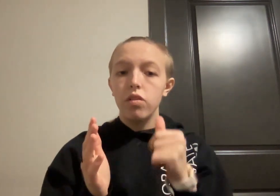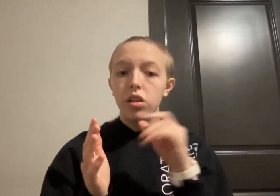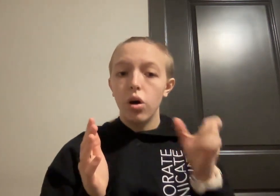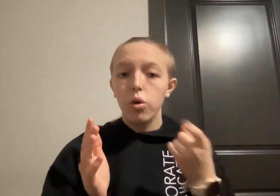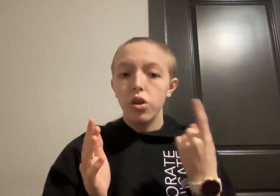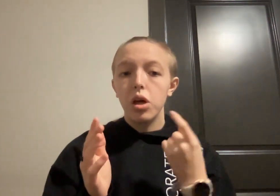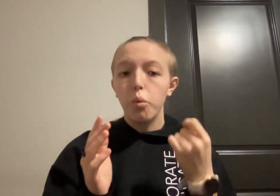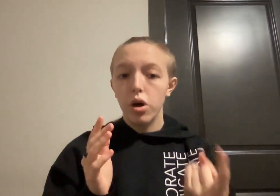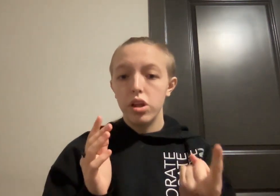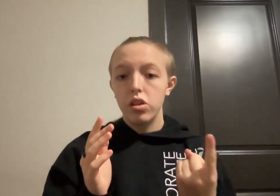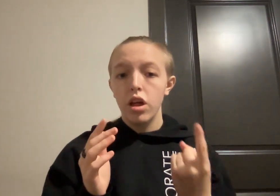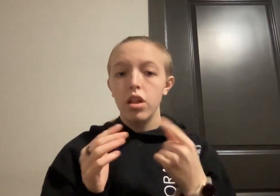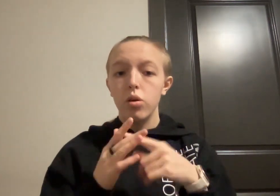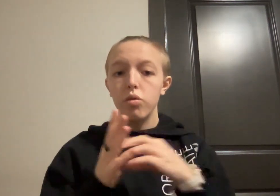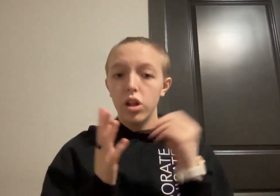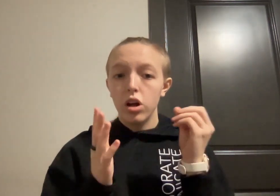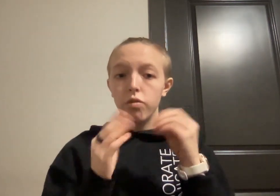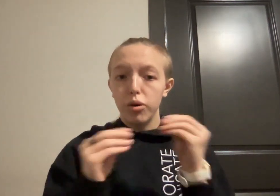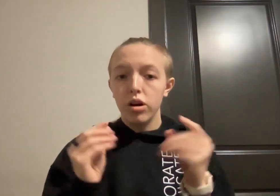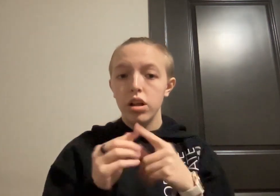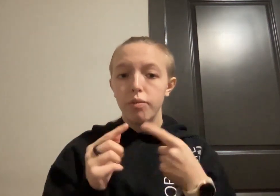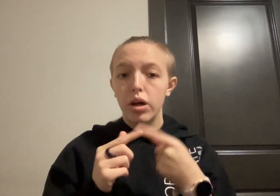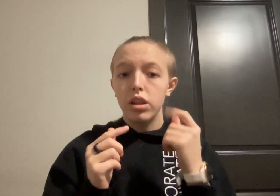to learn more about the deaf community,